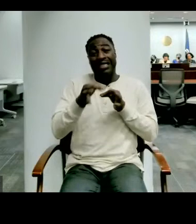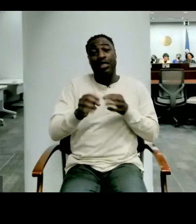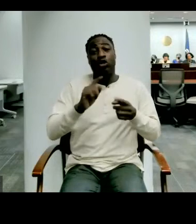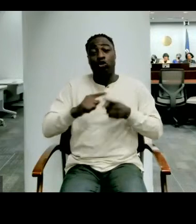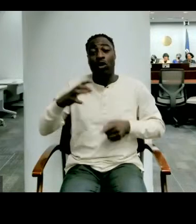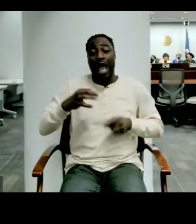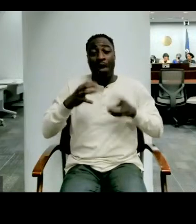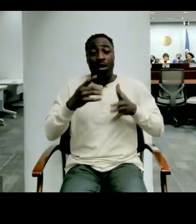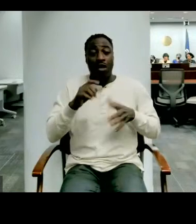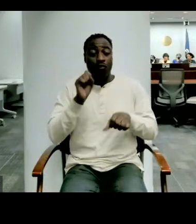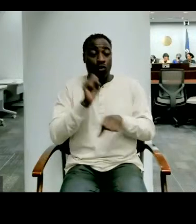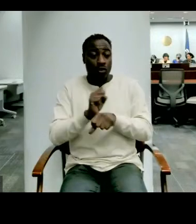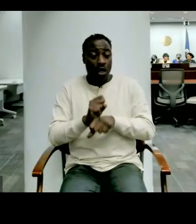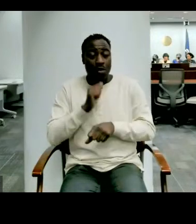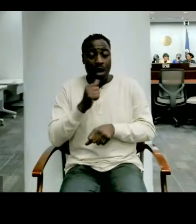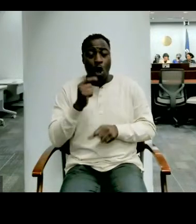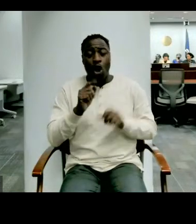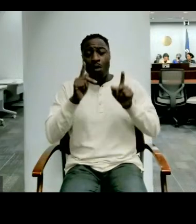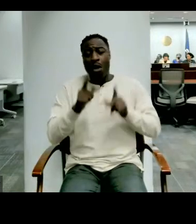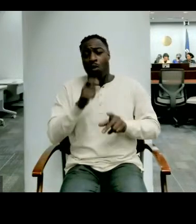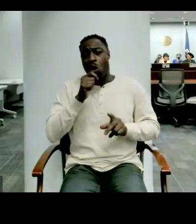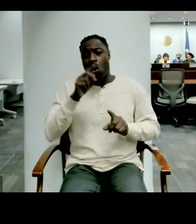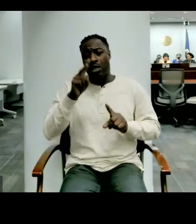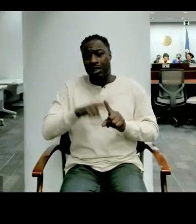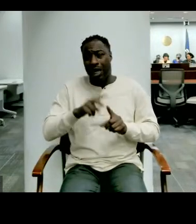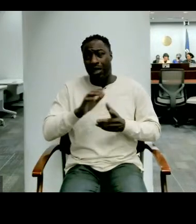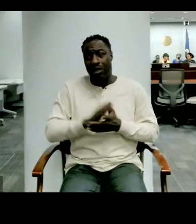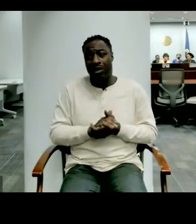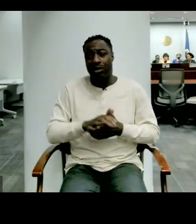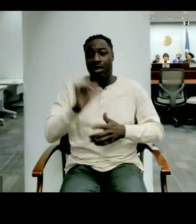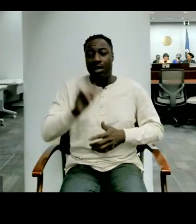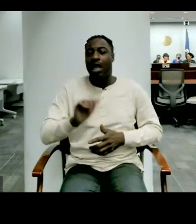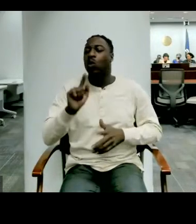not just those who are assigned. That's where the discrimination really comes out.